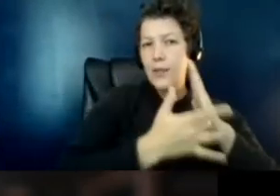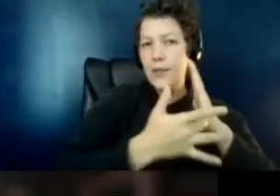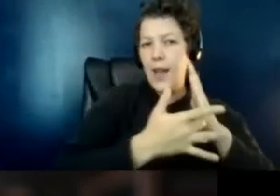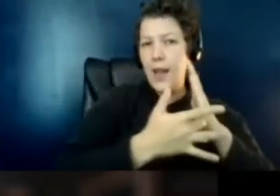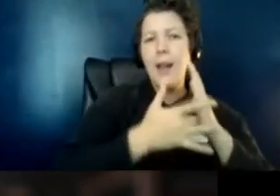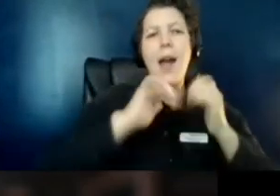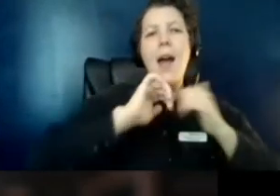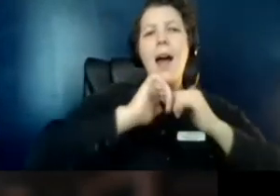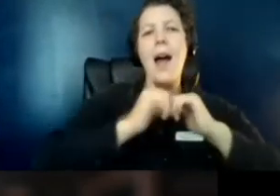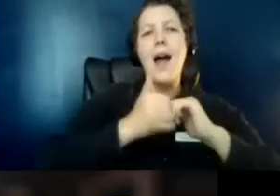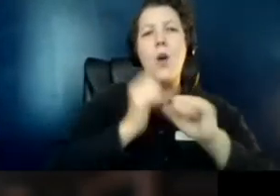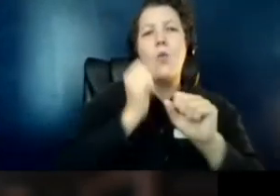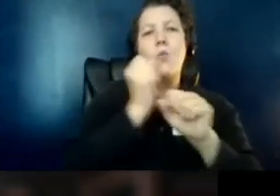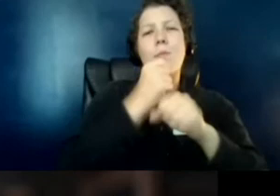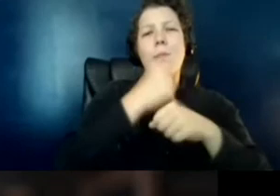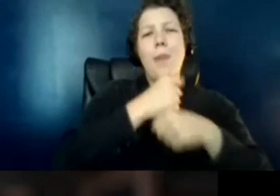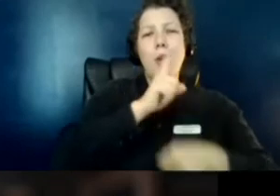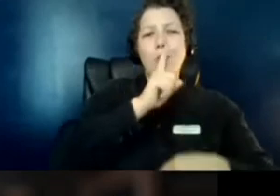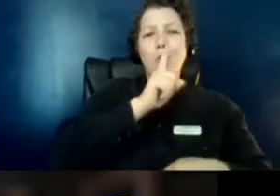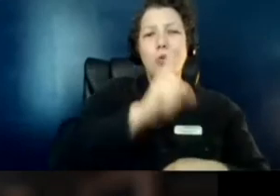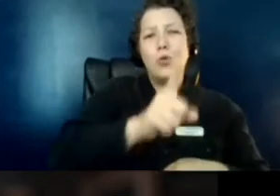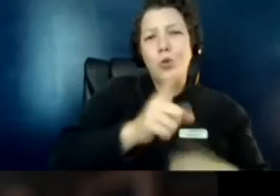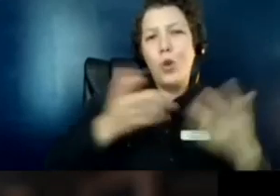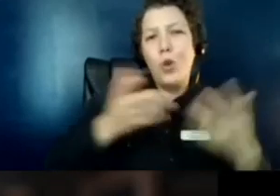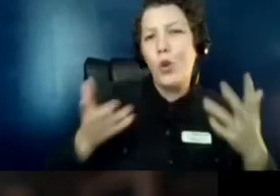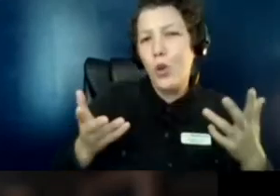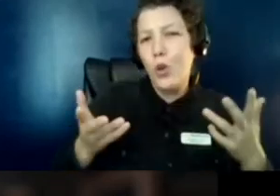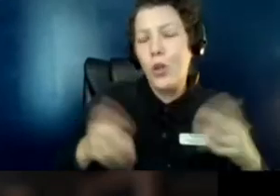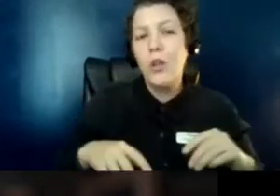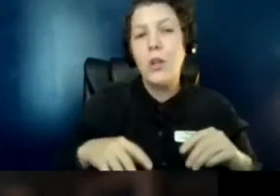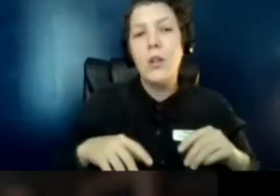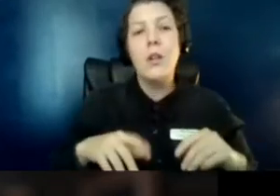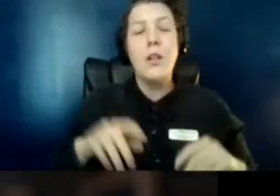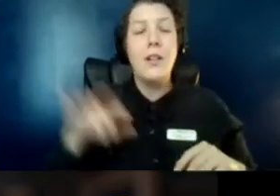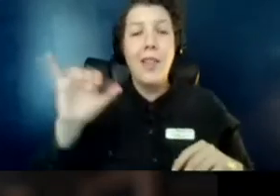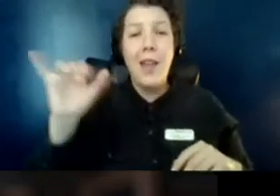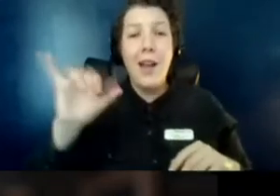do this. You go into restaurants. It's not unusual for them to have a vegetarian dish.